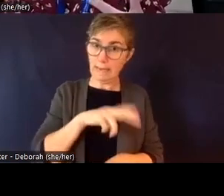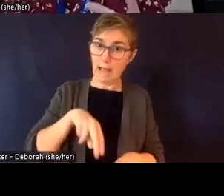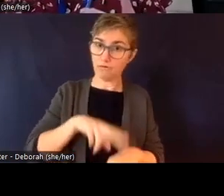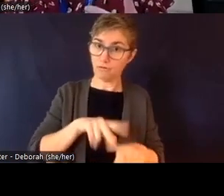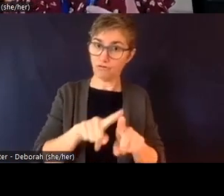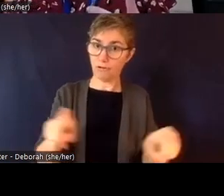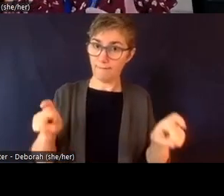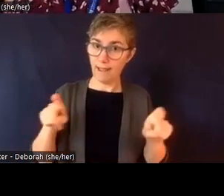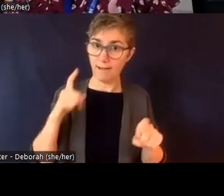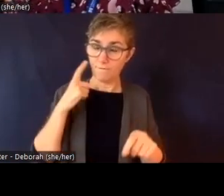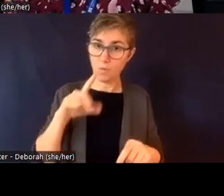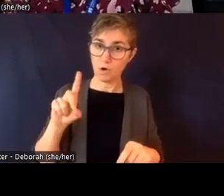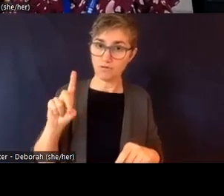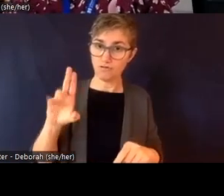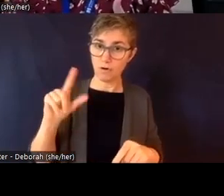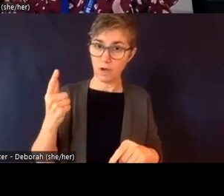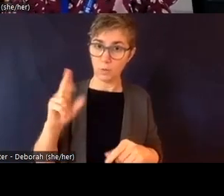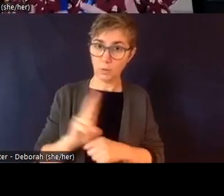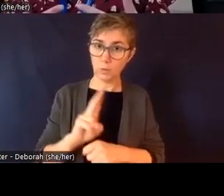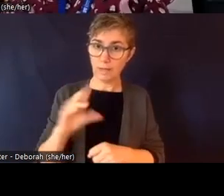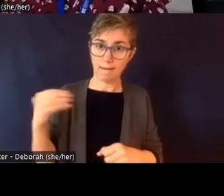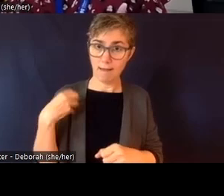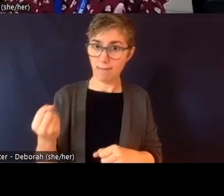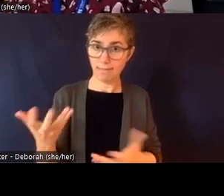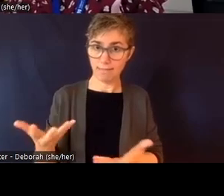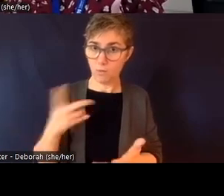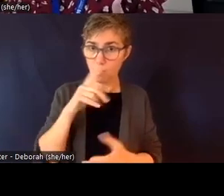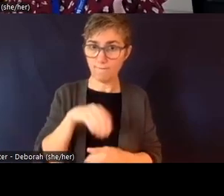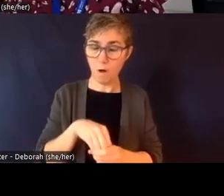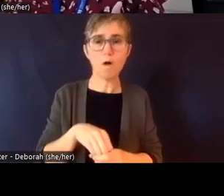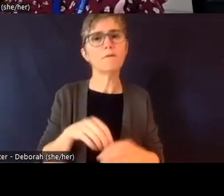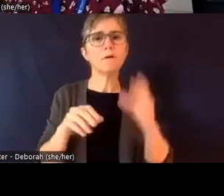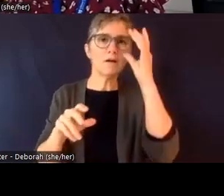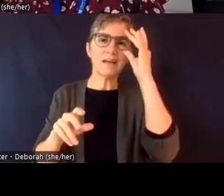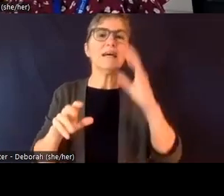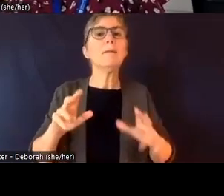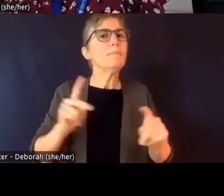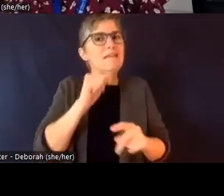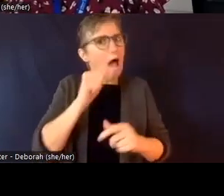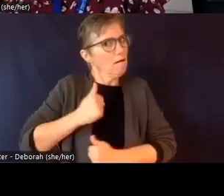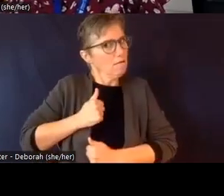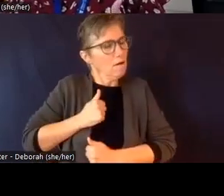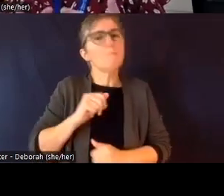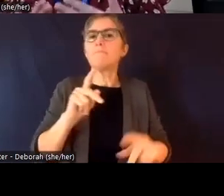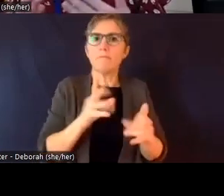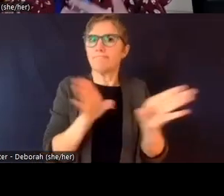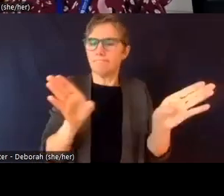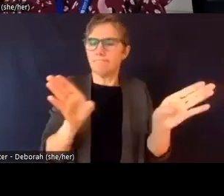Use and Health? So this is among civilians who are age 12 and older, using face-to-